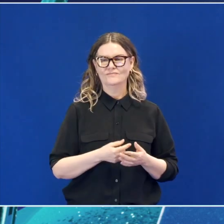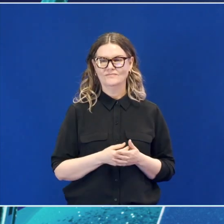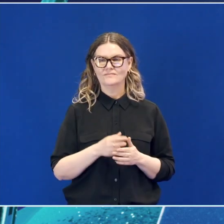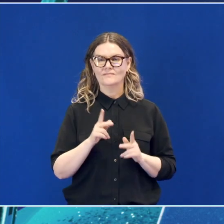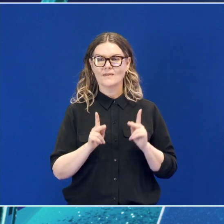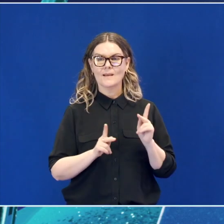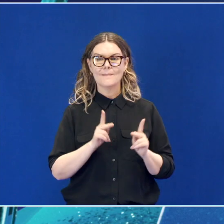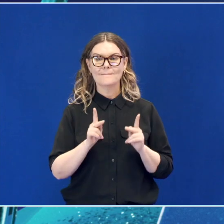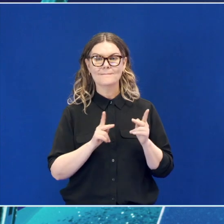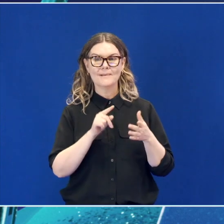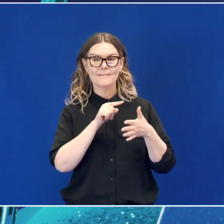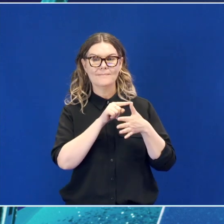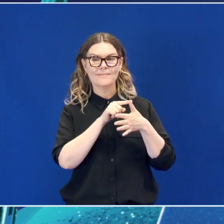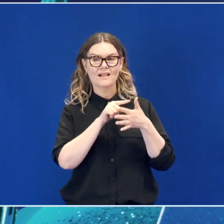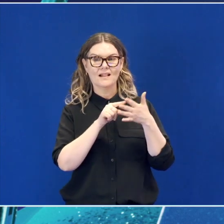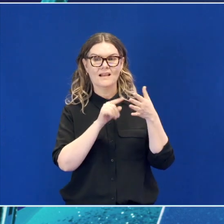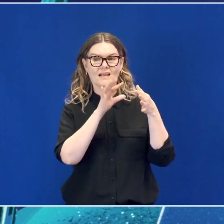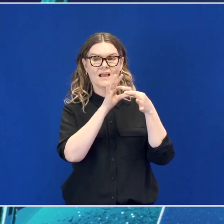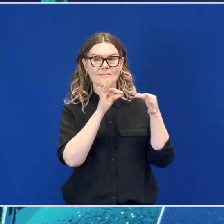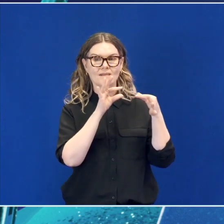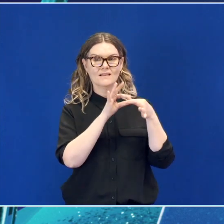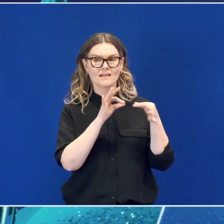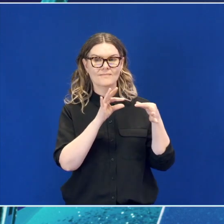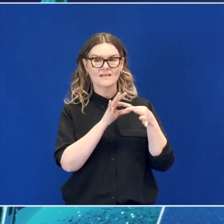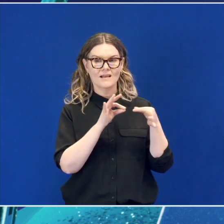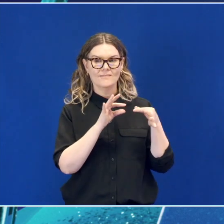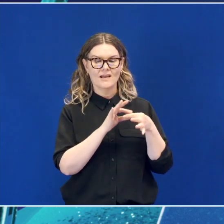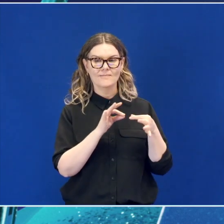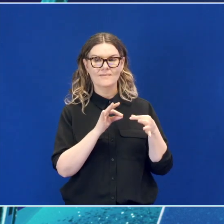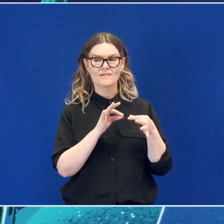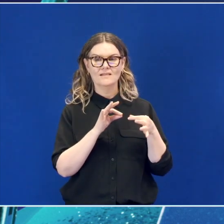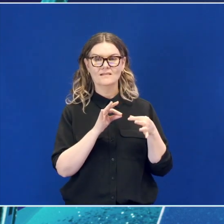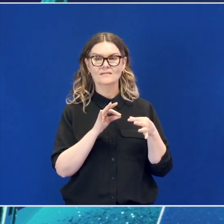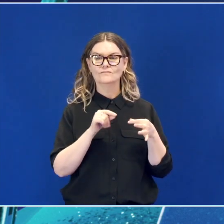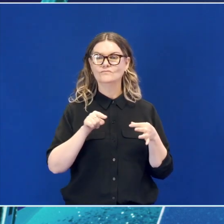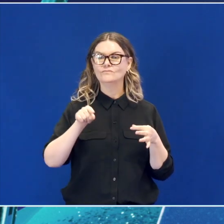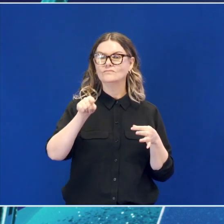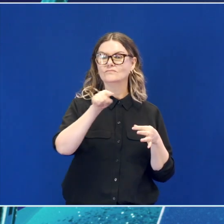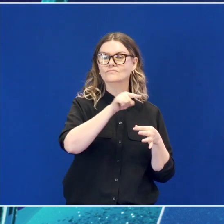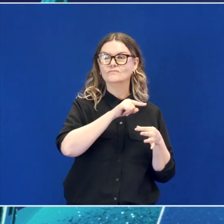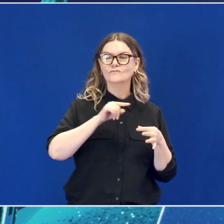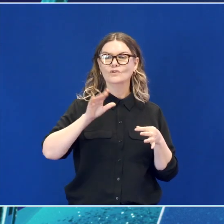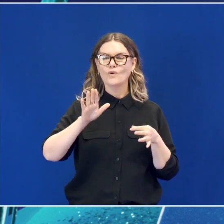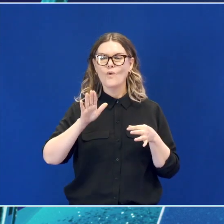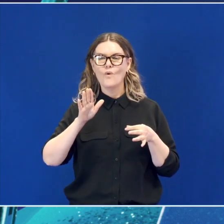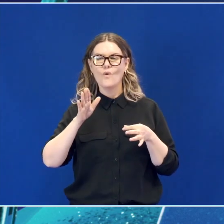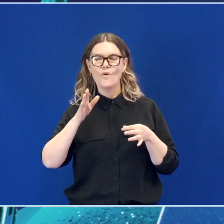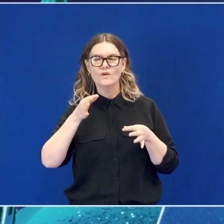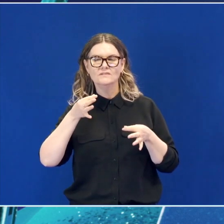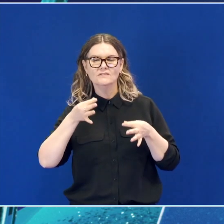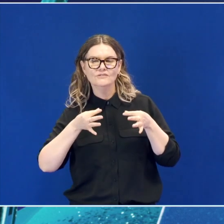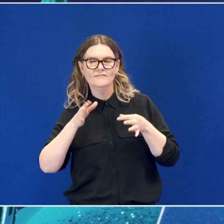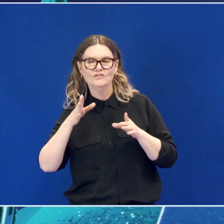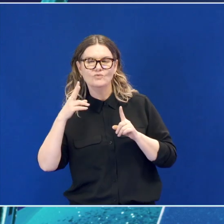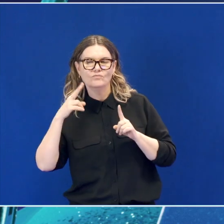than the PR are really good. And one of our -- kind of our discussions as we were preparing